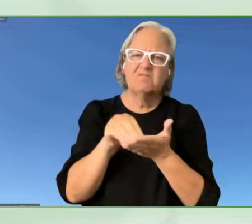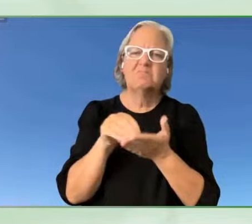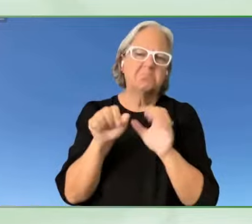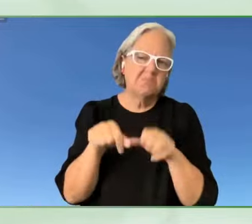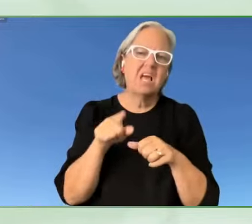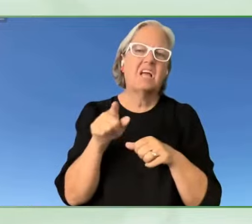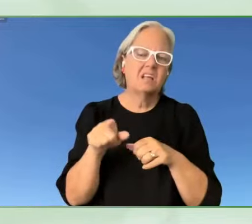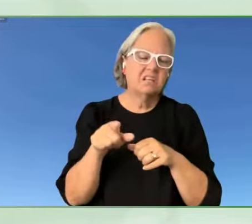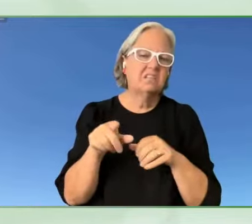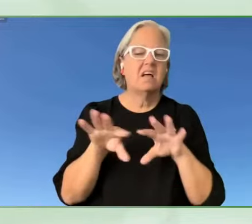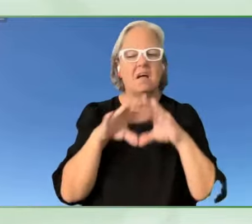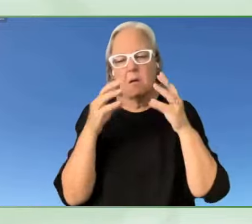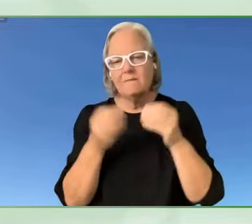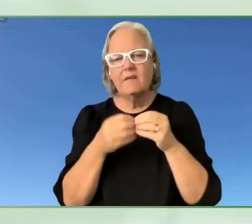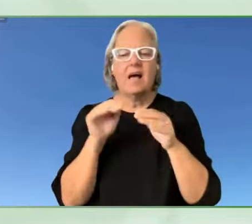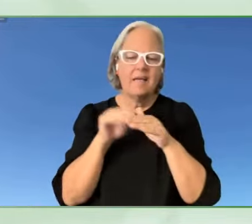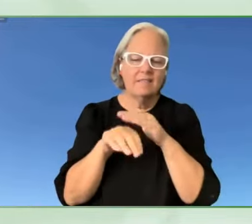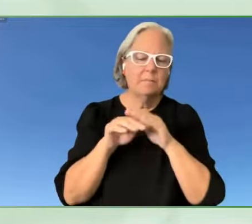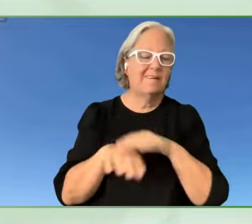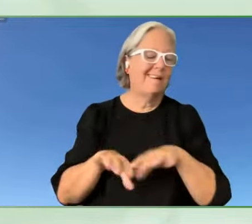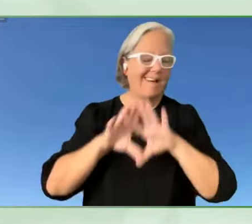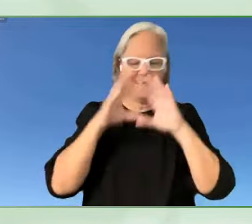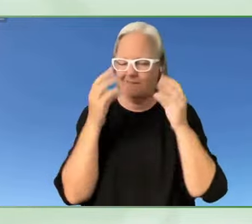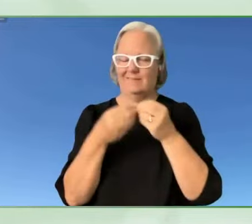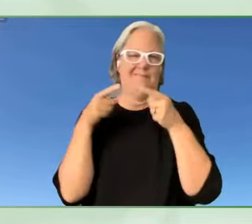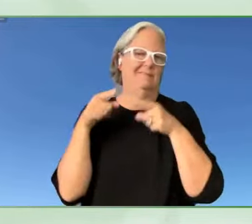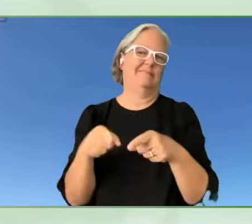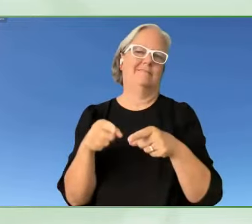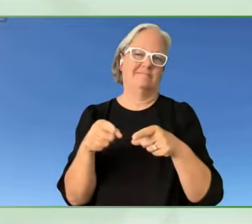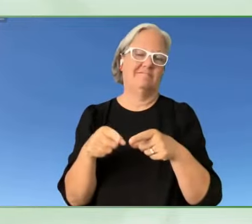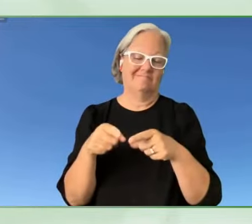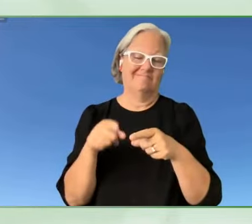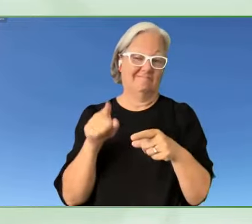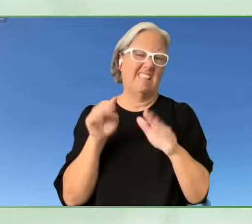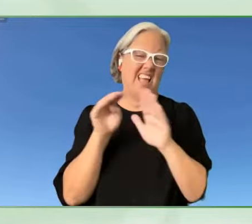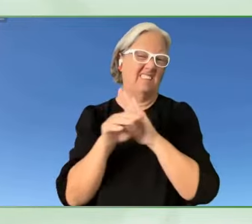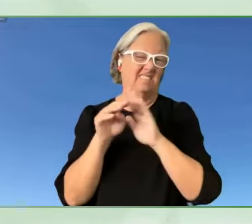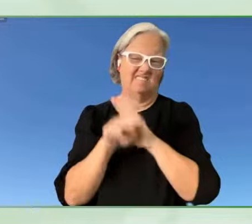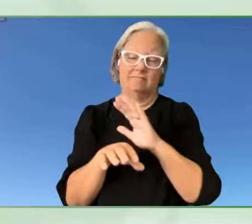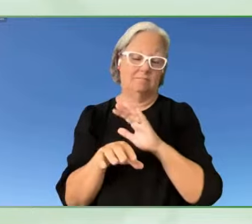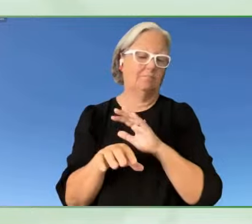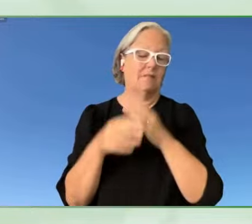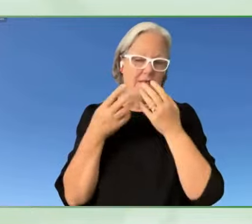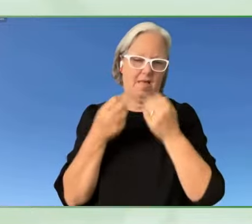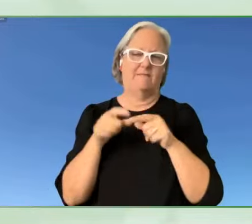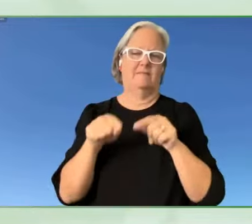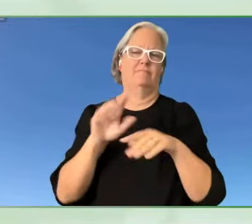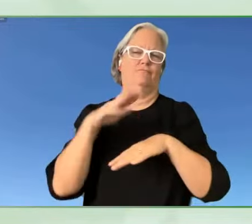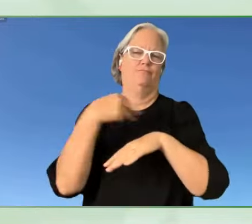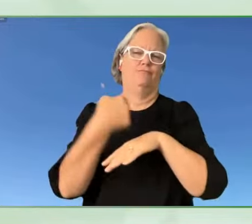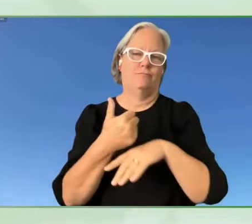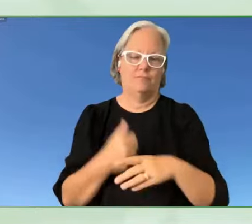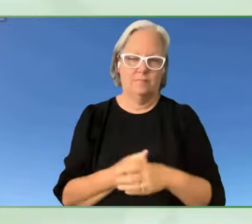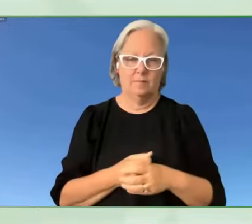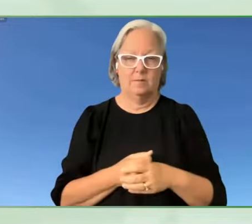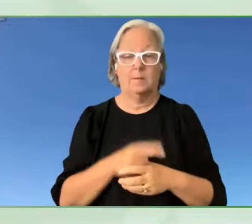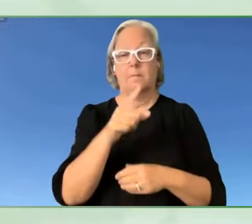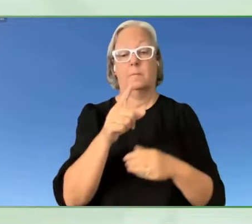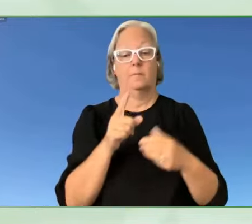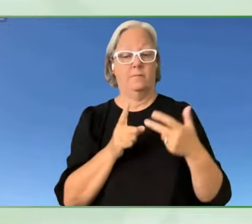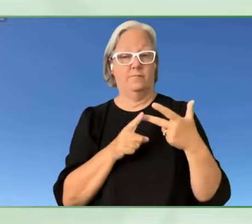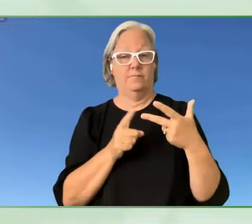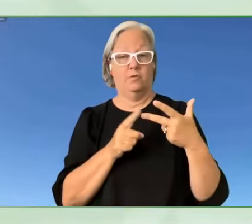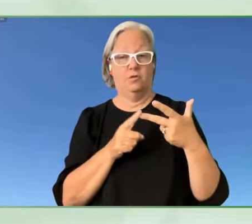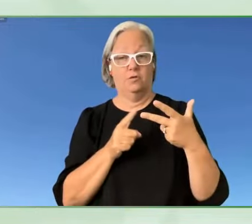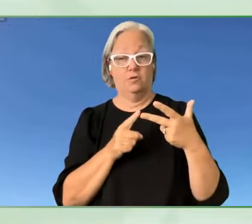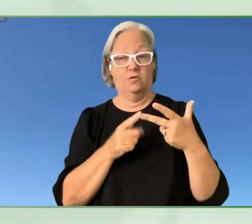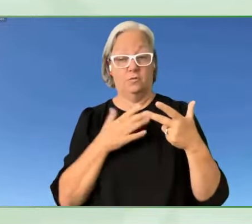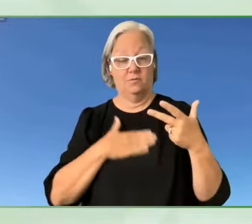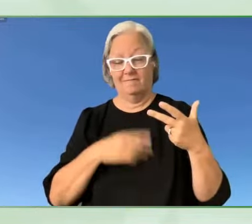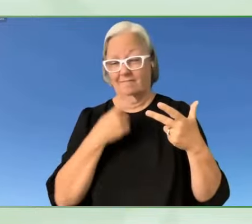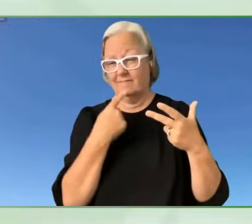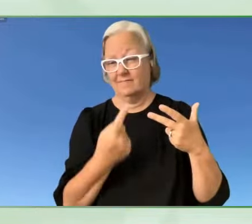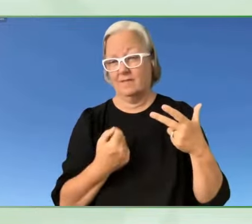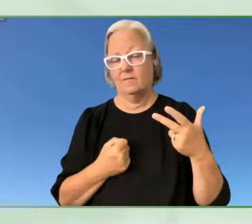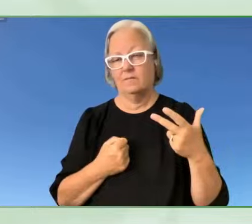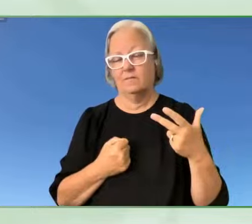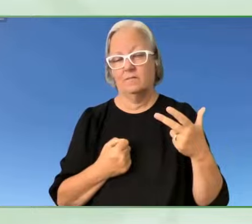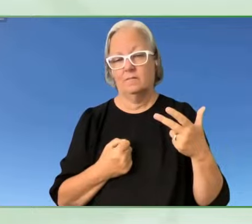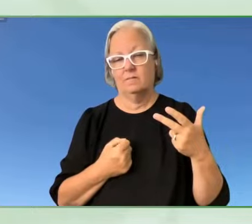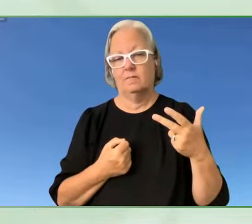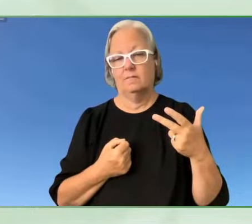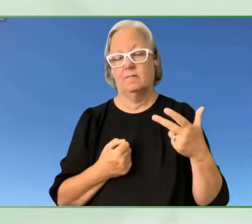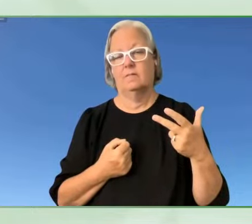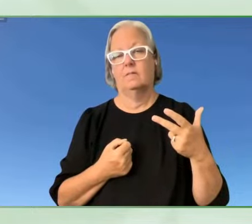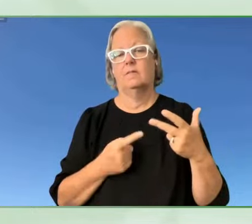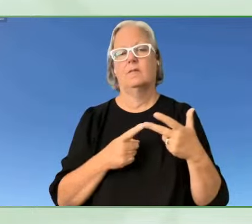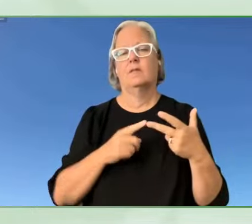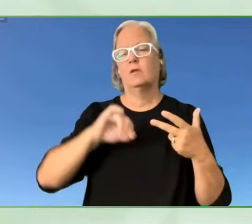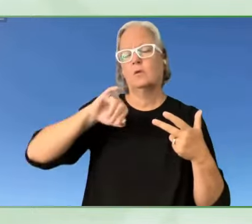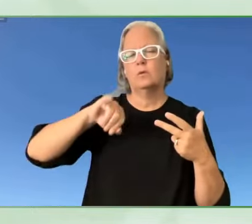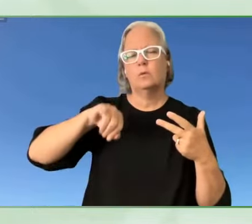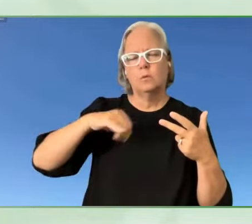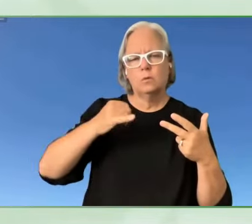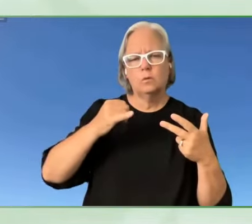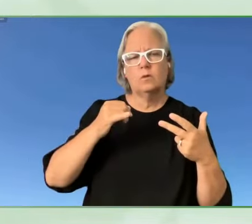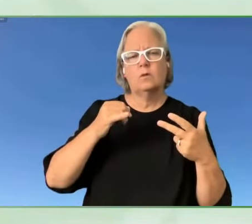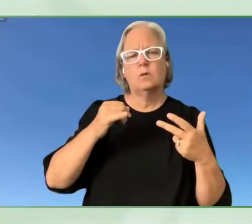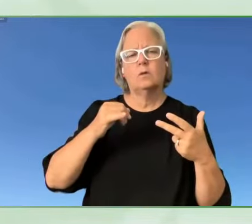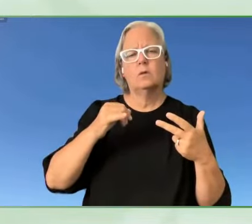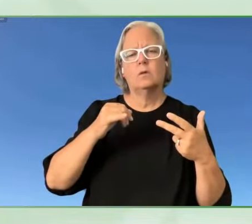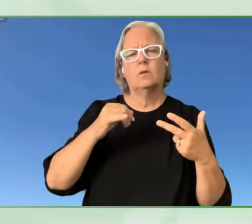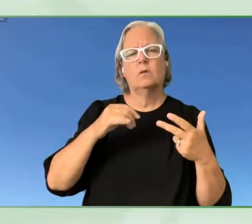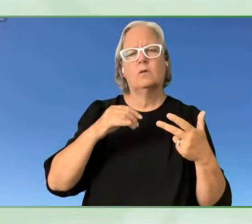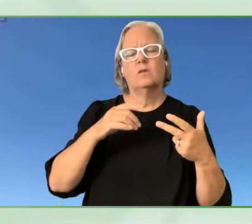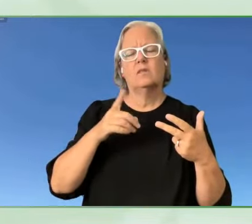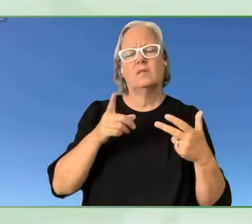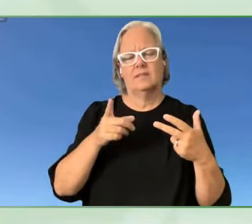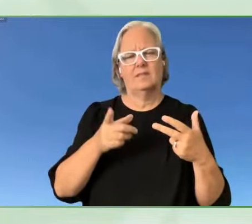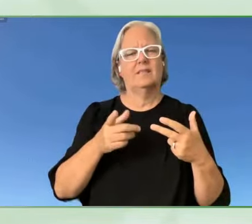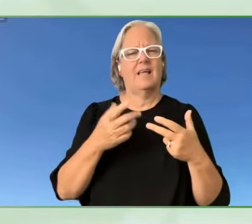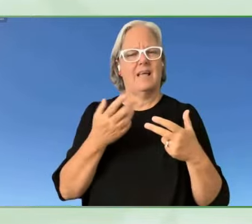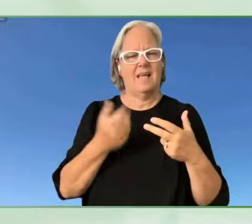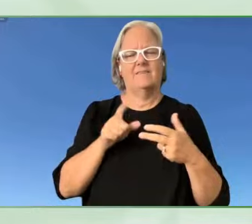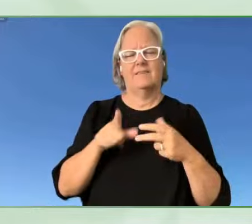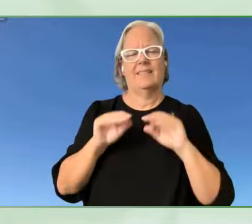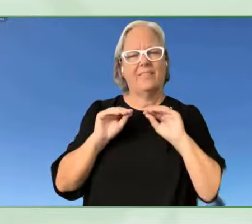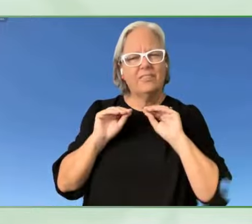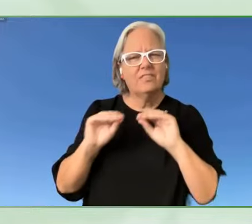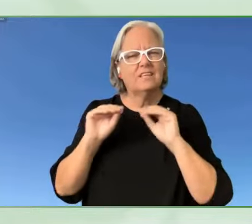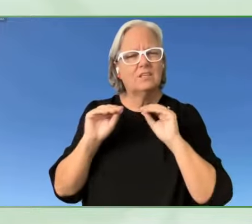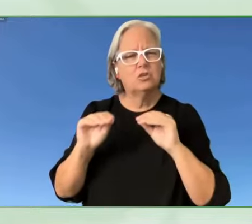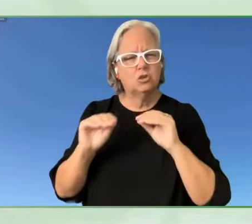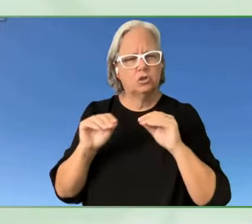So, working in your teaching with building flexibility, that can be adjusted to all students